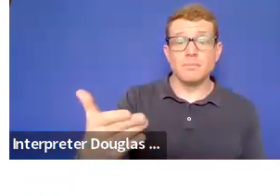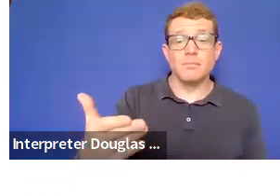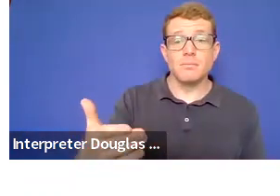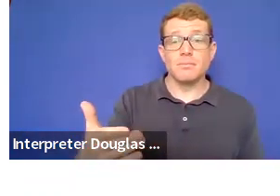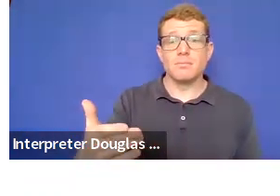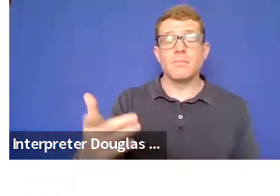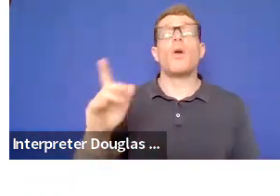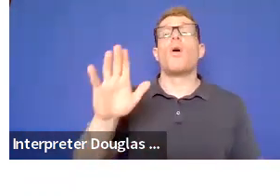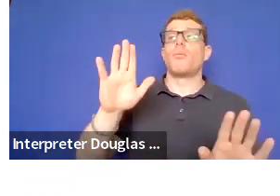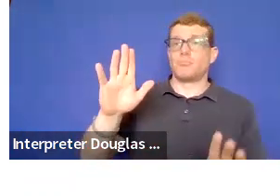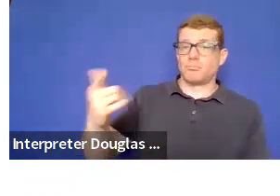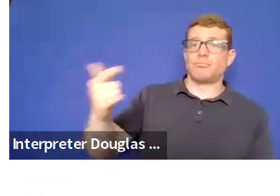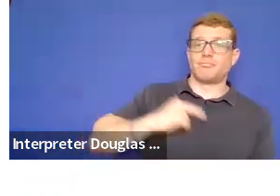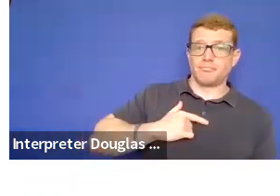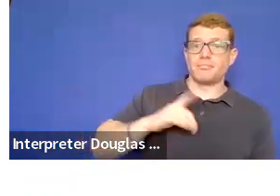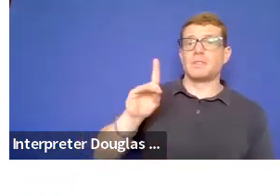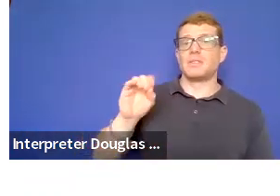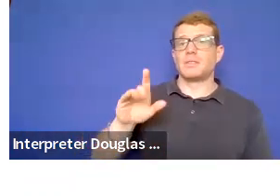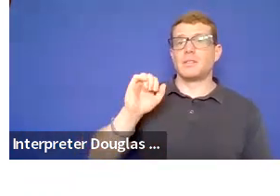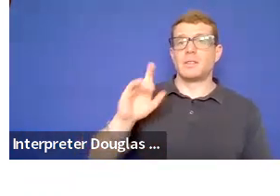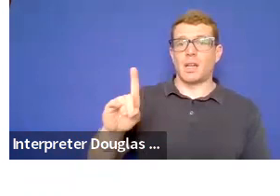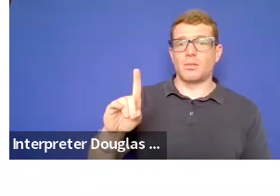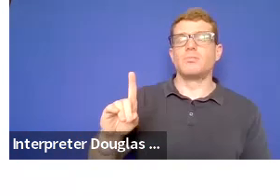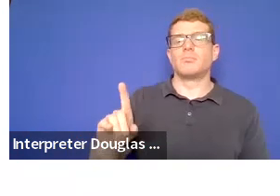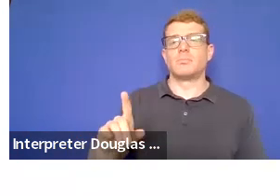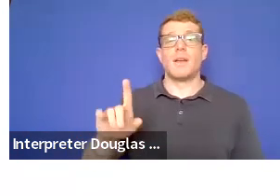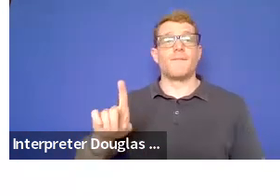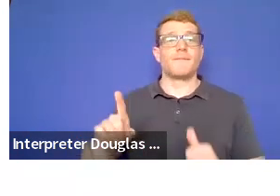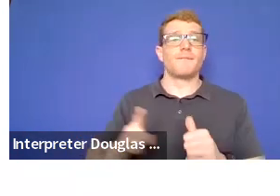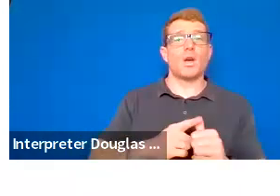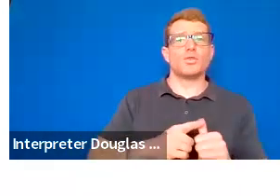Study. We're going to look at is a young man by the name of Robin H*.